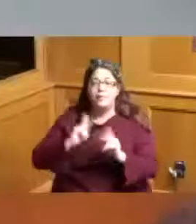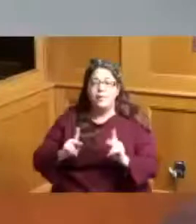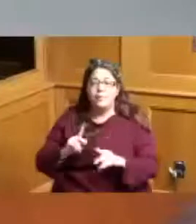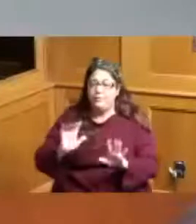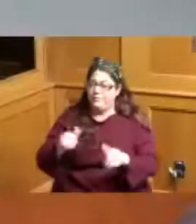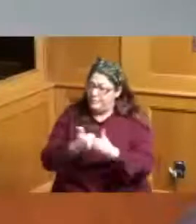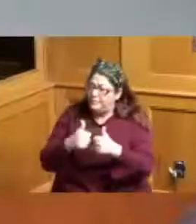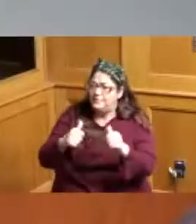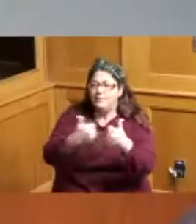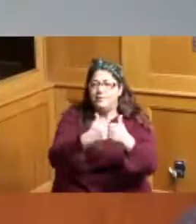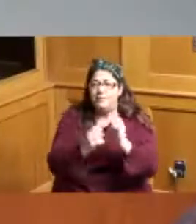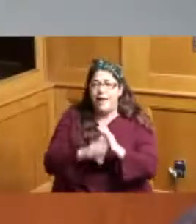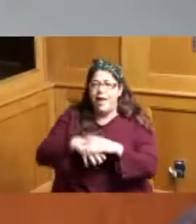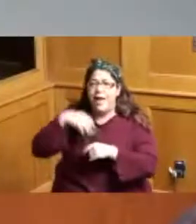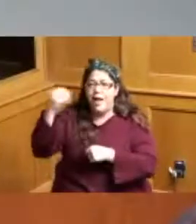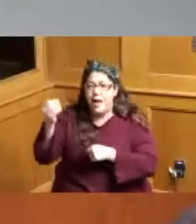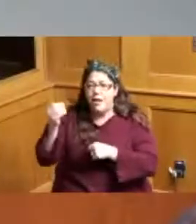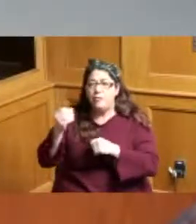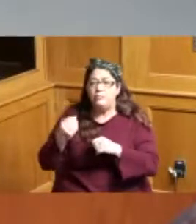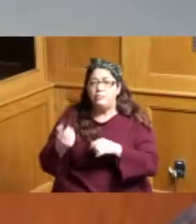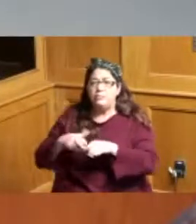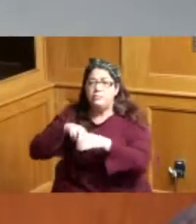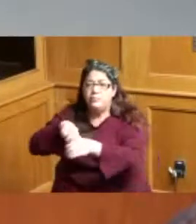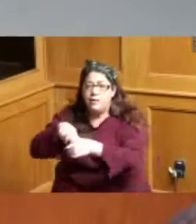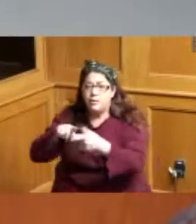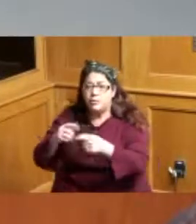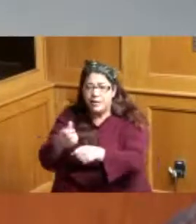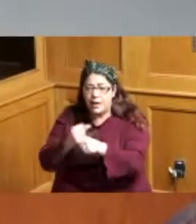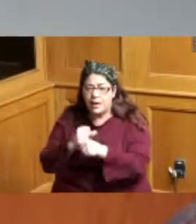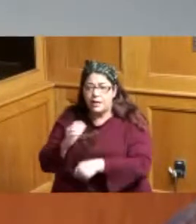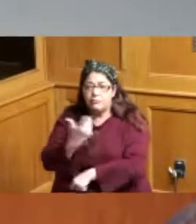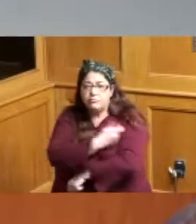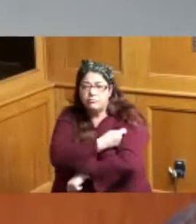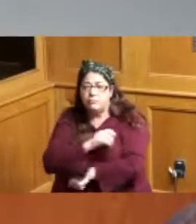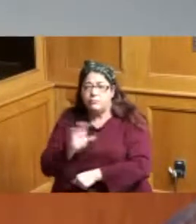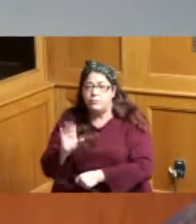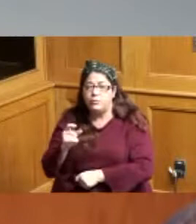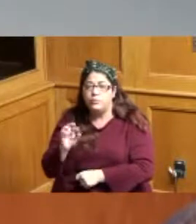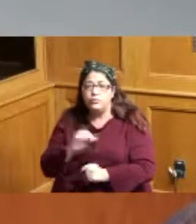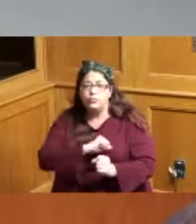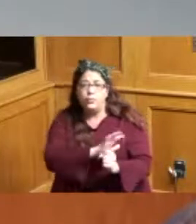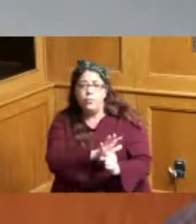time getting out and perhaps getting their booster so I appreciate that information and your efforts